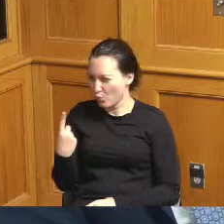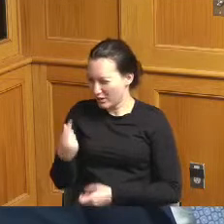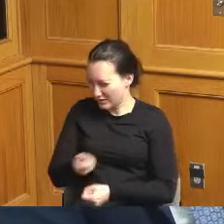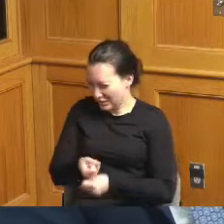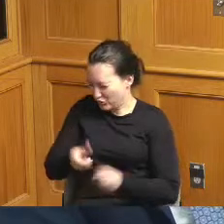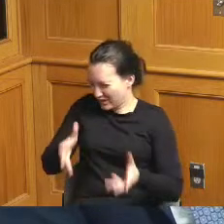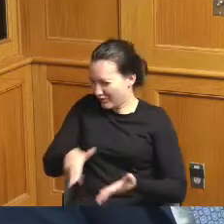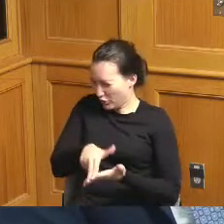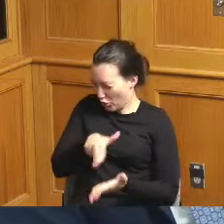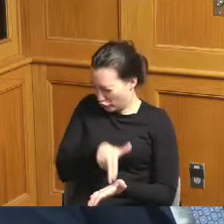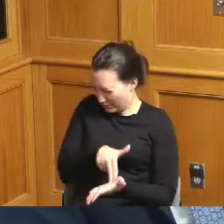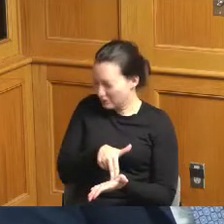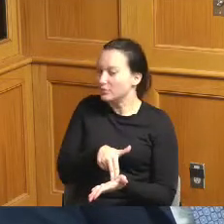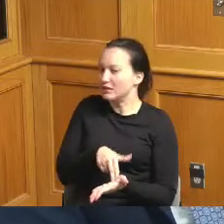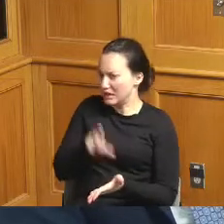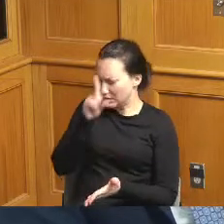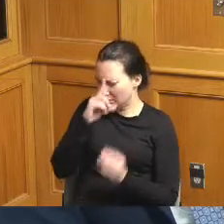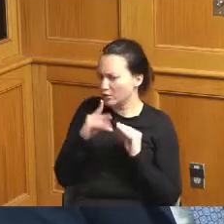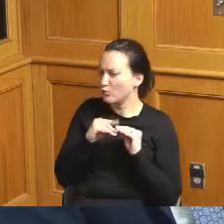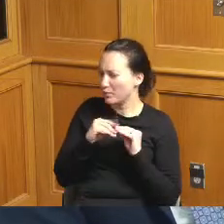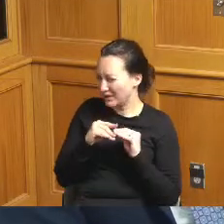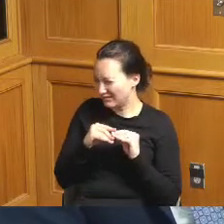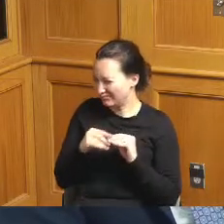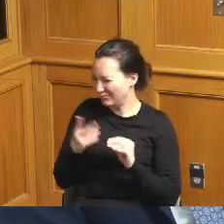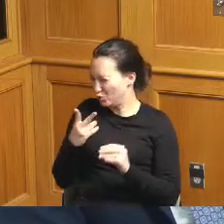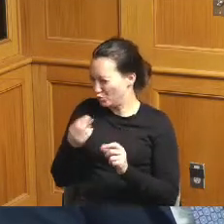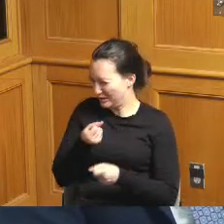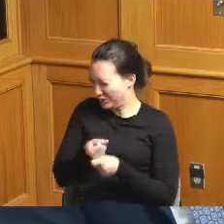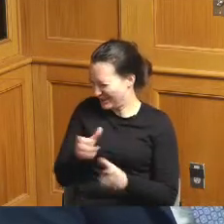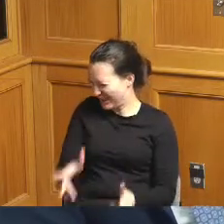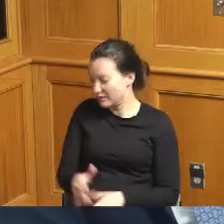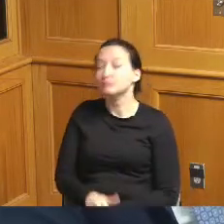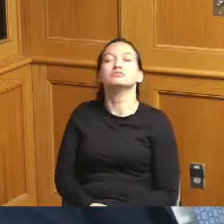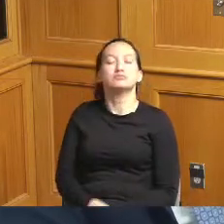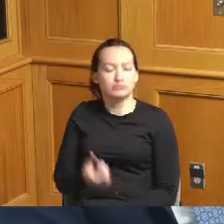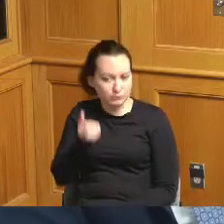have to go back but I think there's another year or two left on the contract got you okay thank you